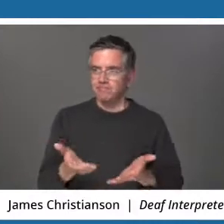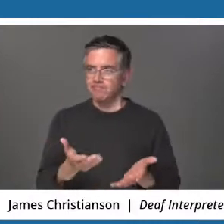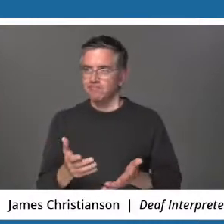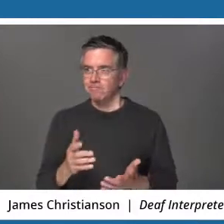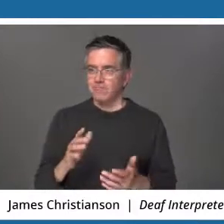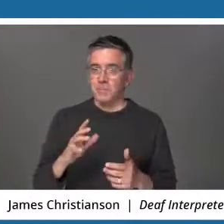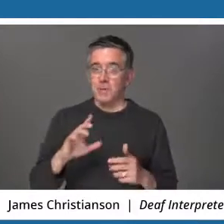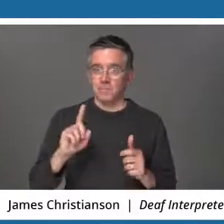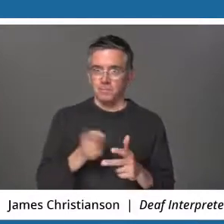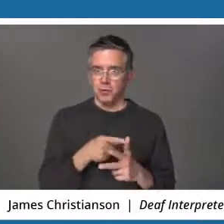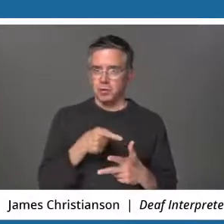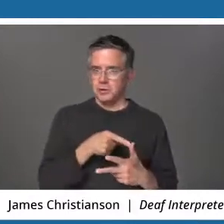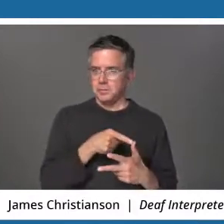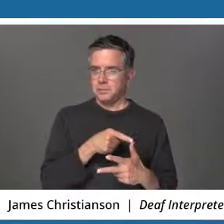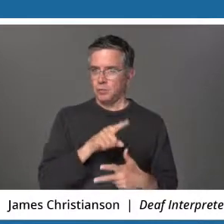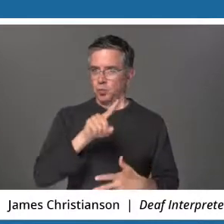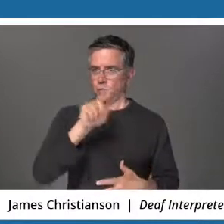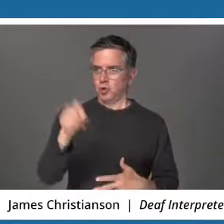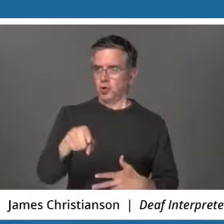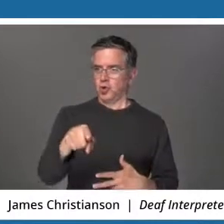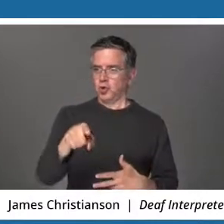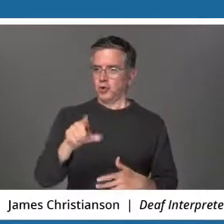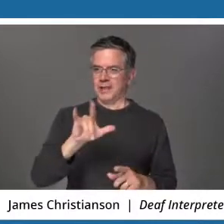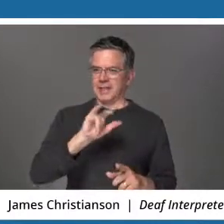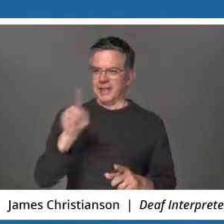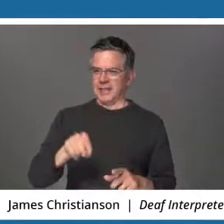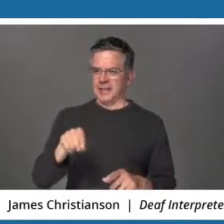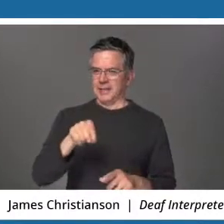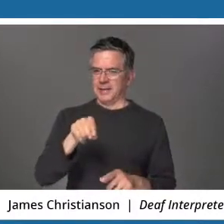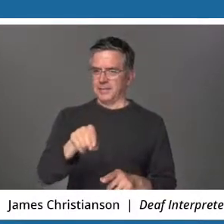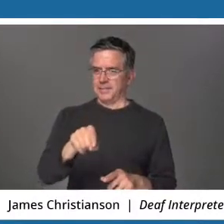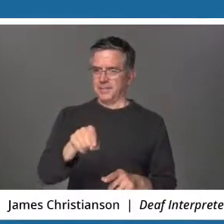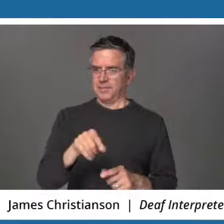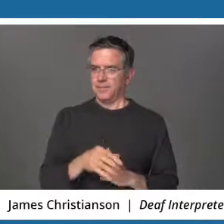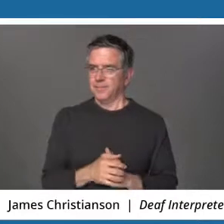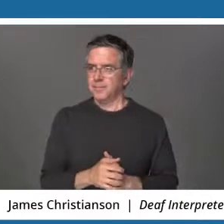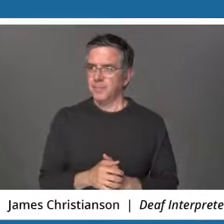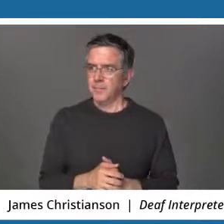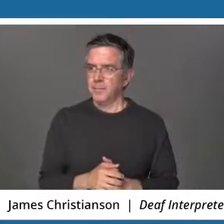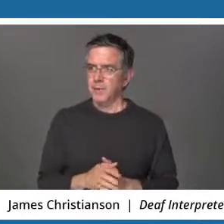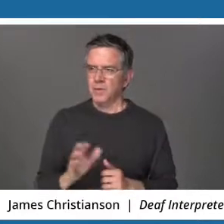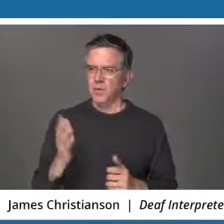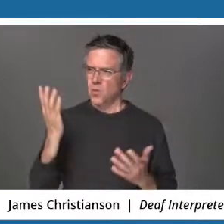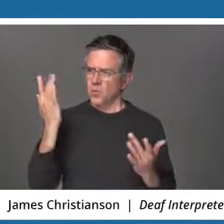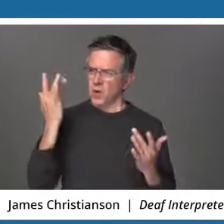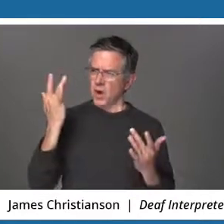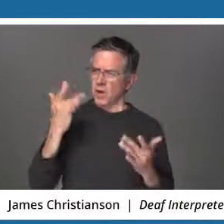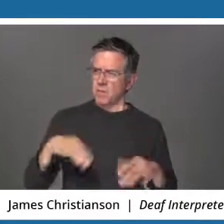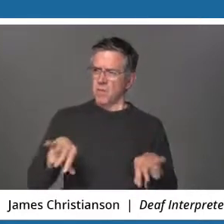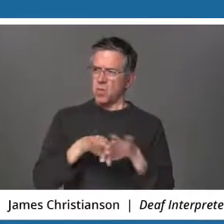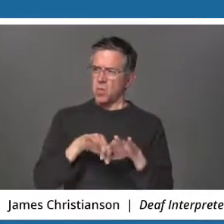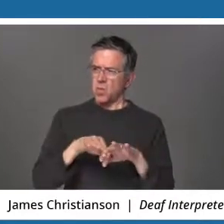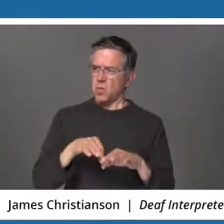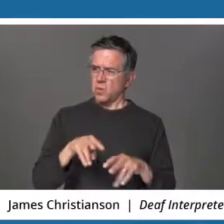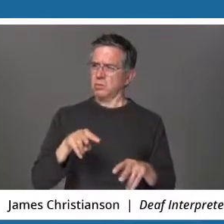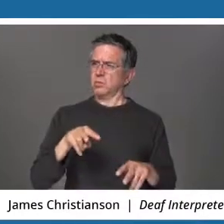if Liz, you can start us off. Why is it important that we reach populations,